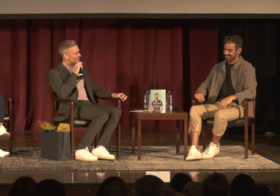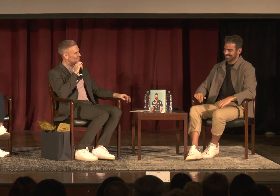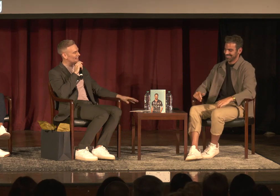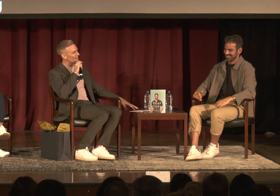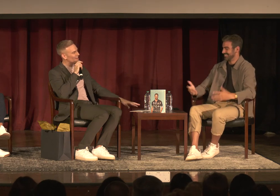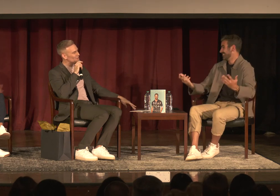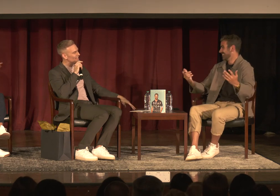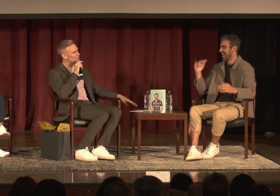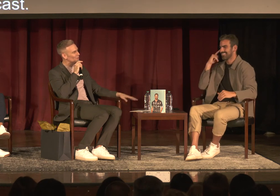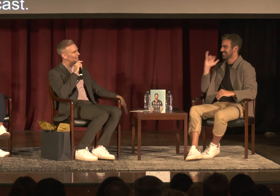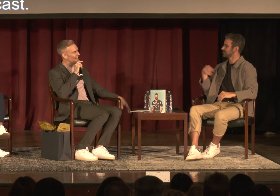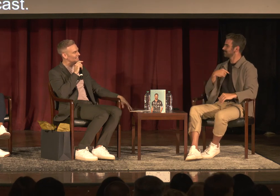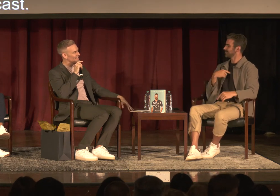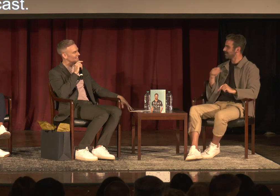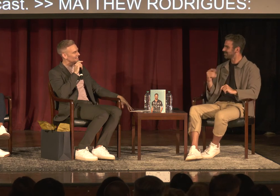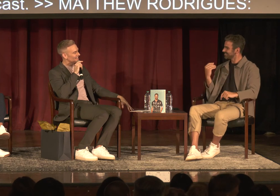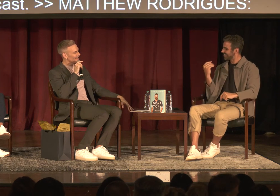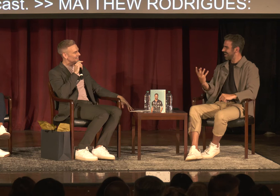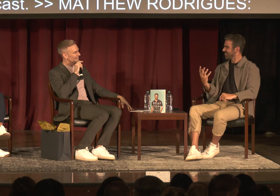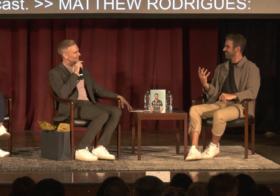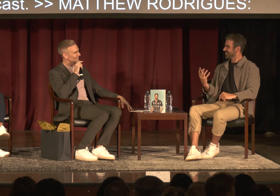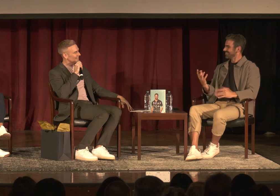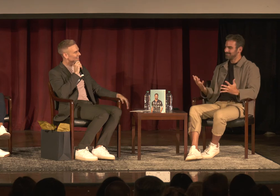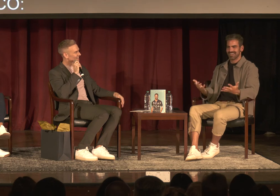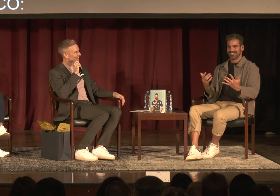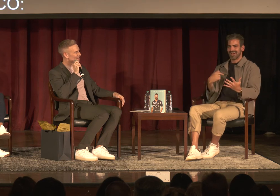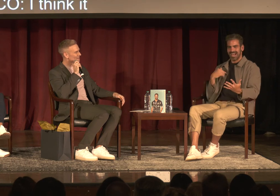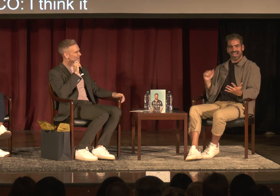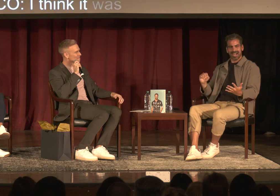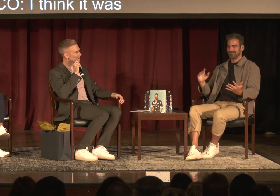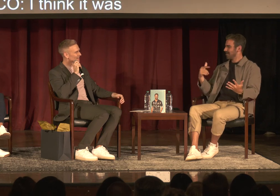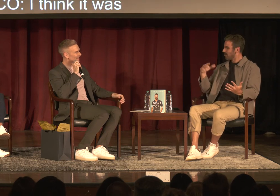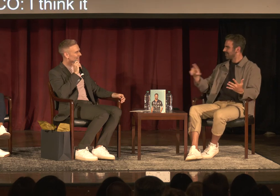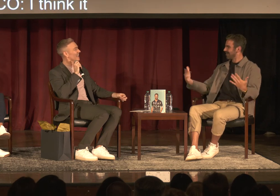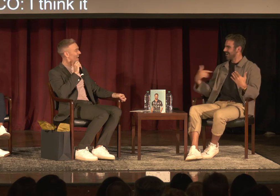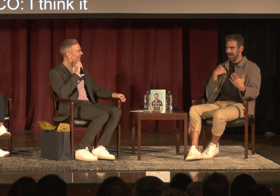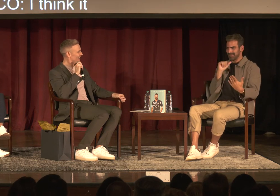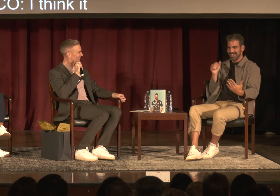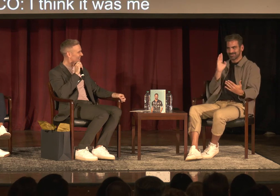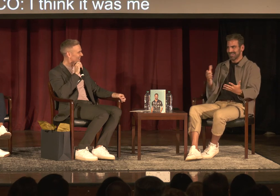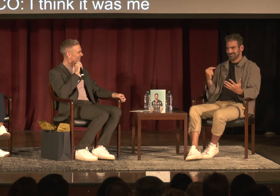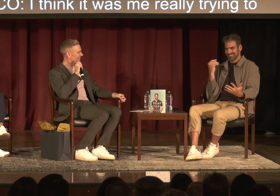But I love how you said you realized- I think that was me, really. Probably trying to tell people maybe a cry for queerness. Right?